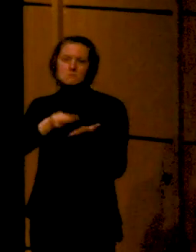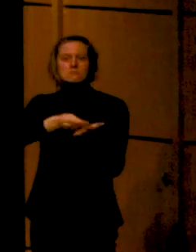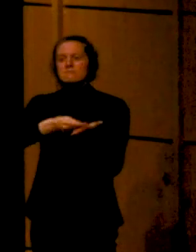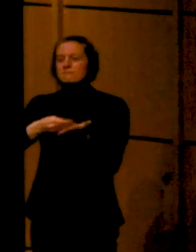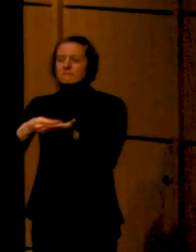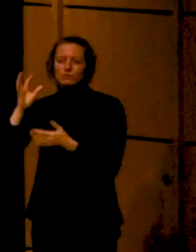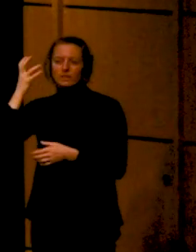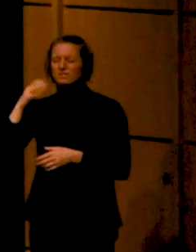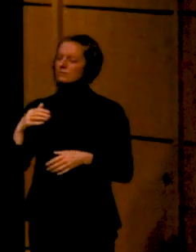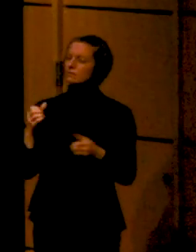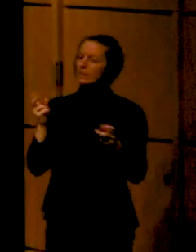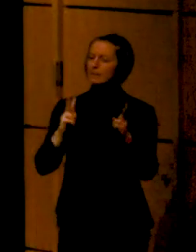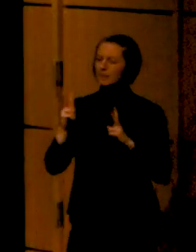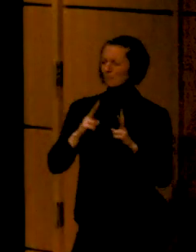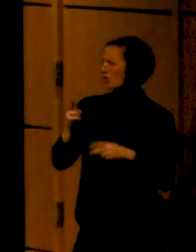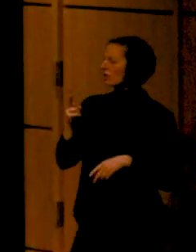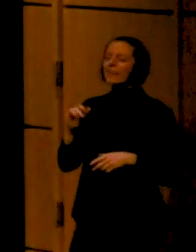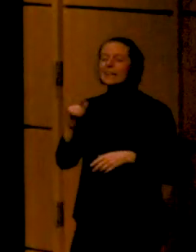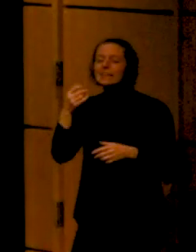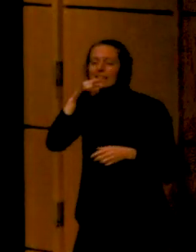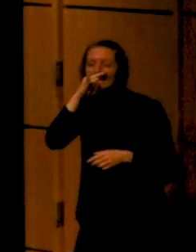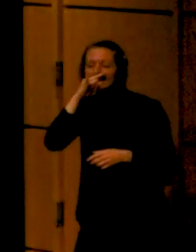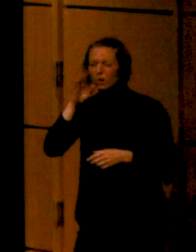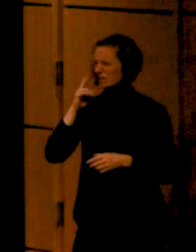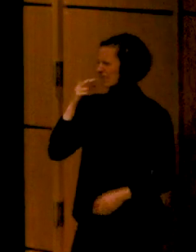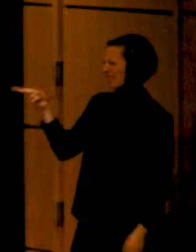I mean kids look at this today and laugh.